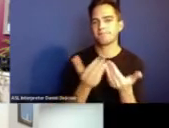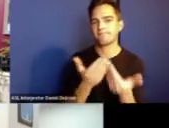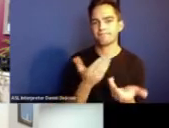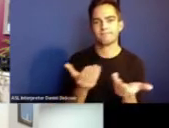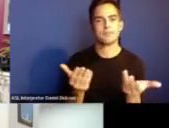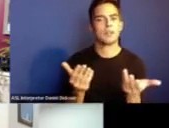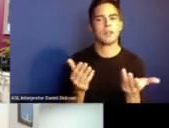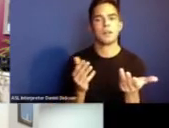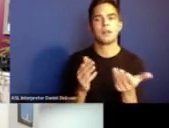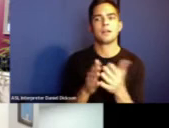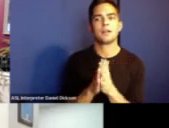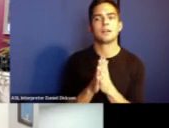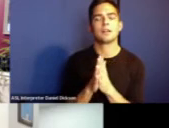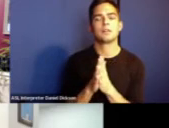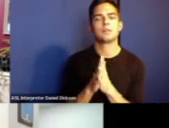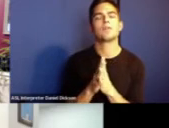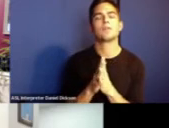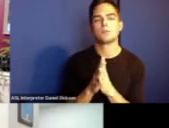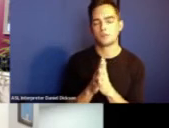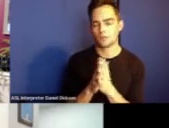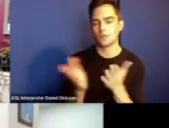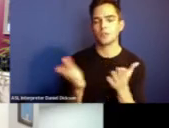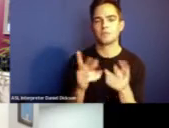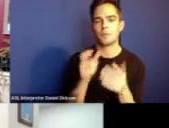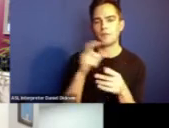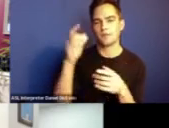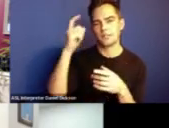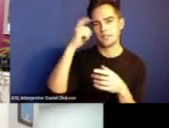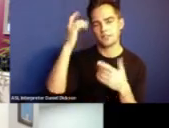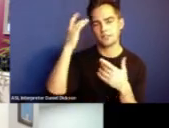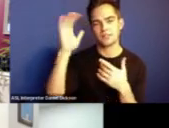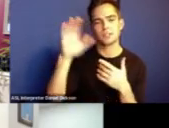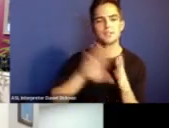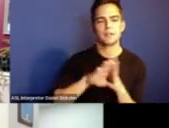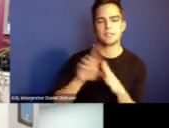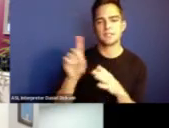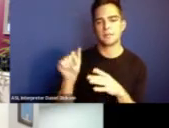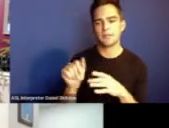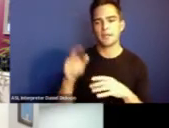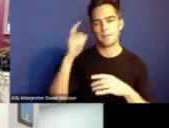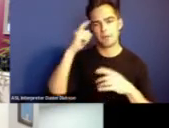serving people with intellectual developmental disabilities, brain injury, mental health or